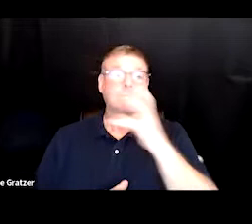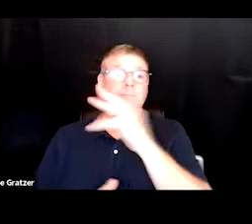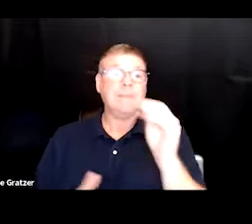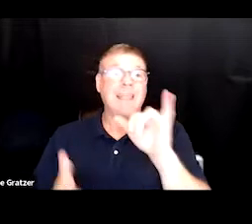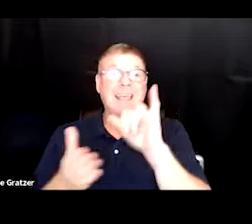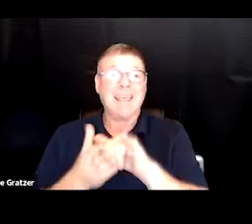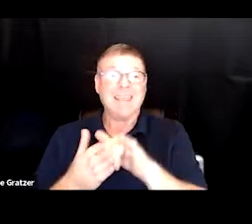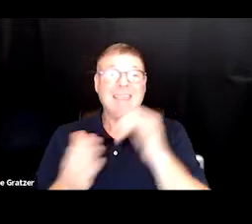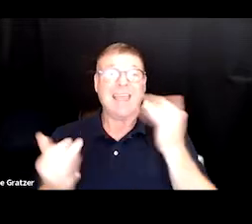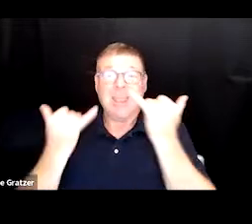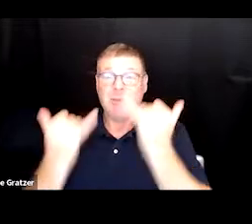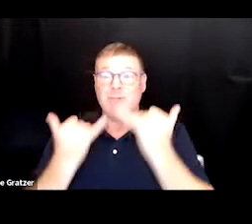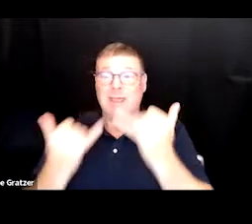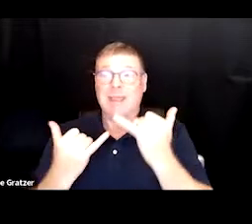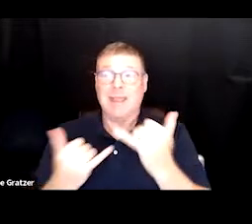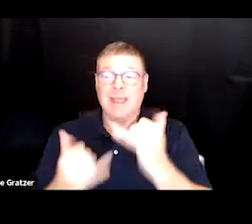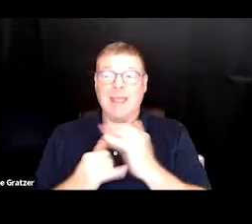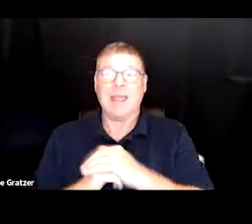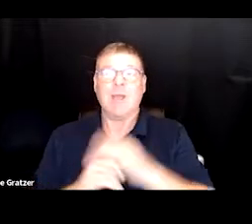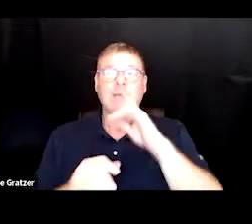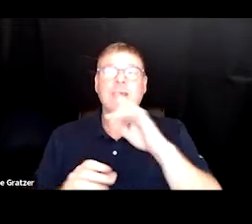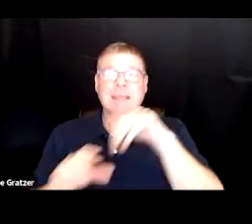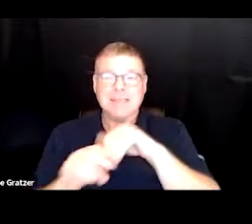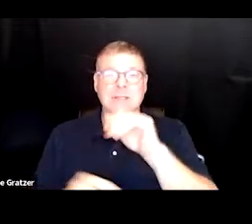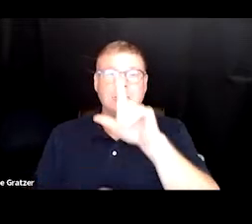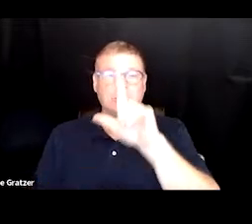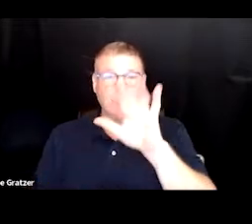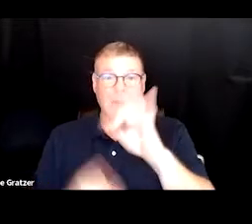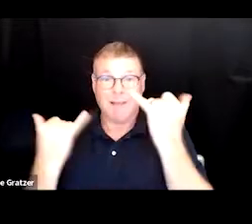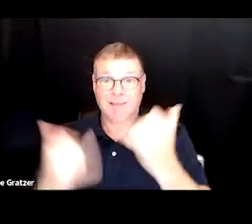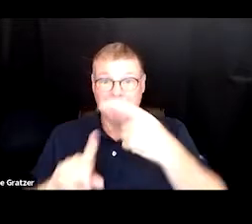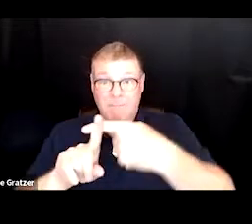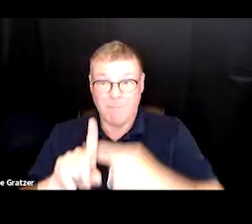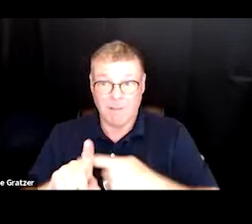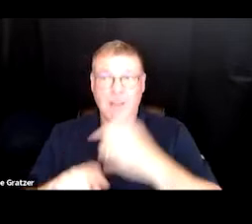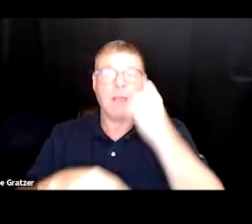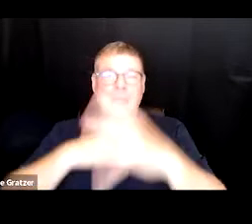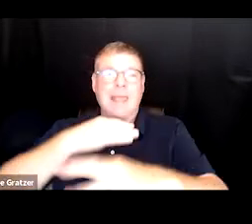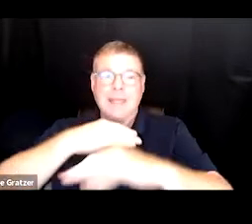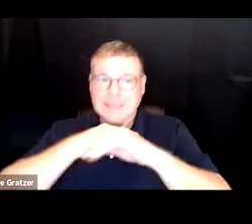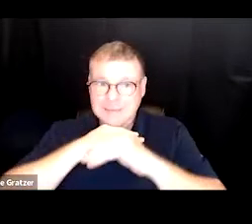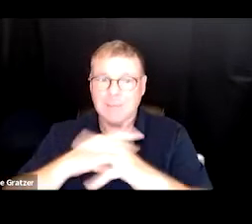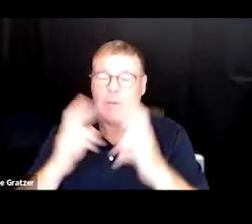is right now going to the 29th of this month with an extension expected